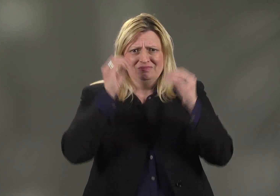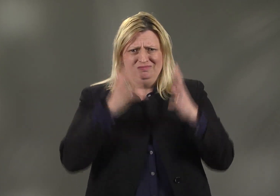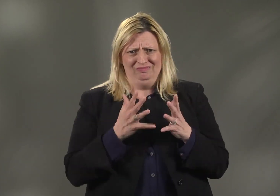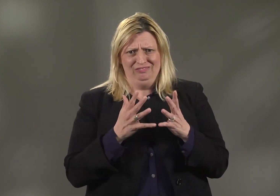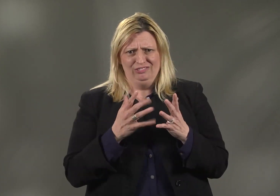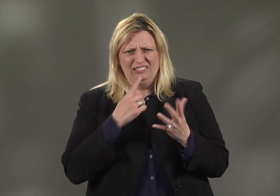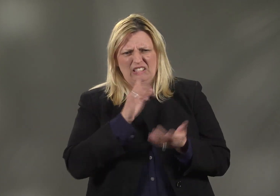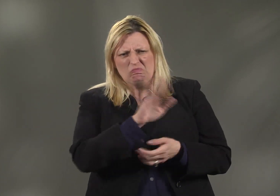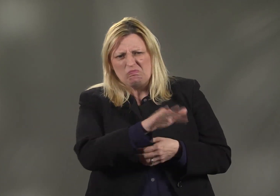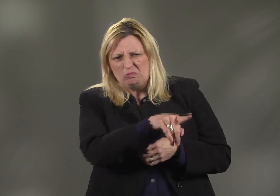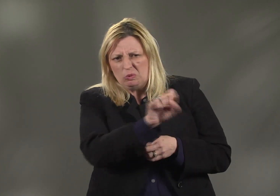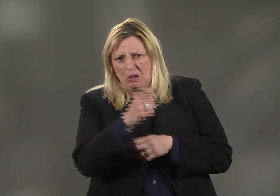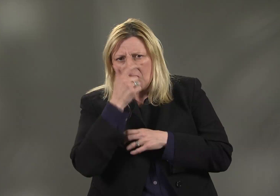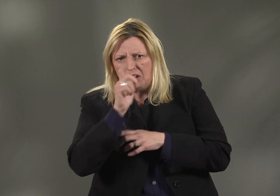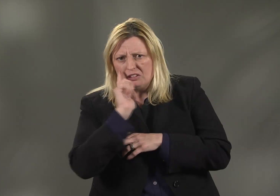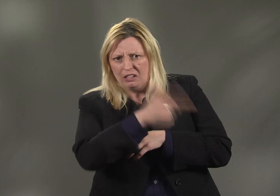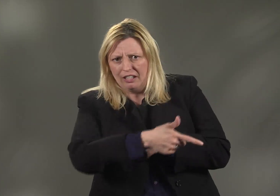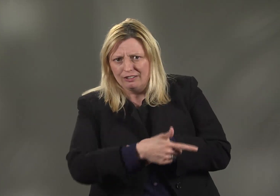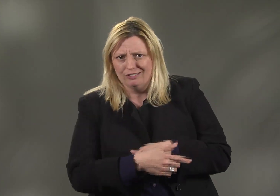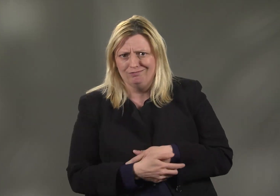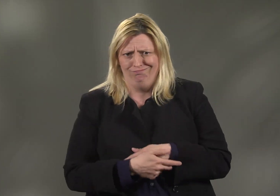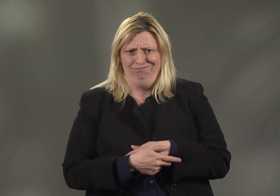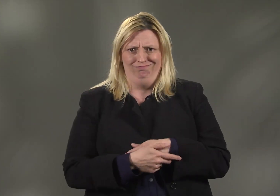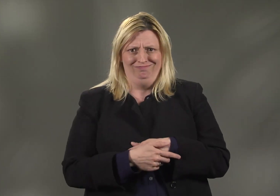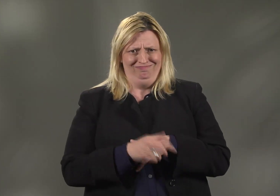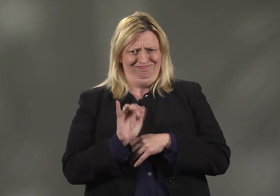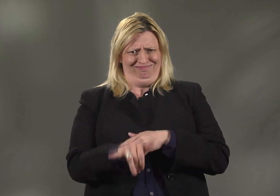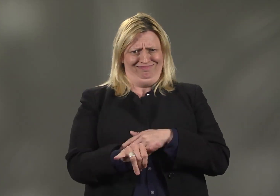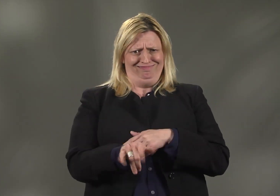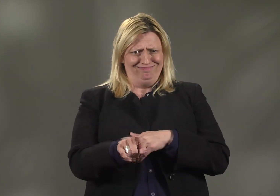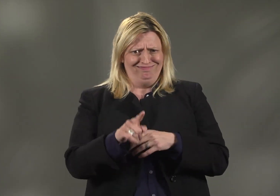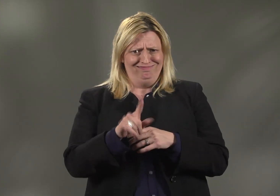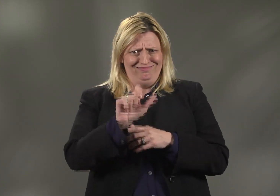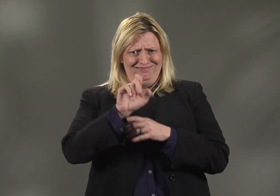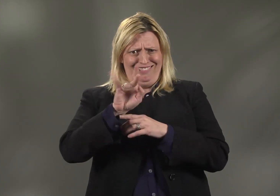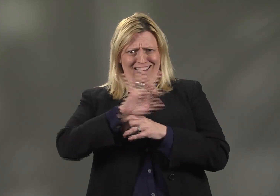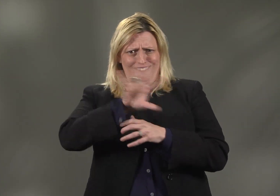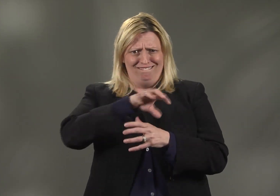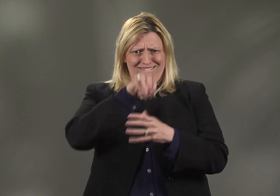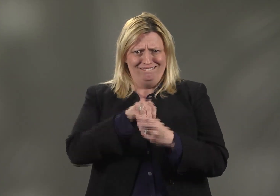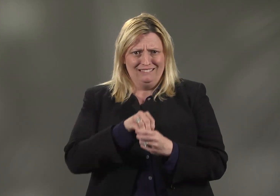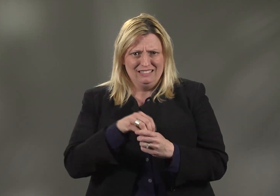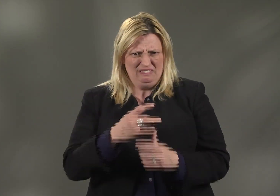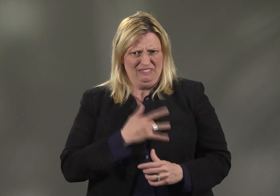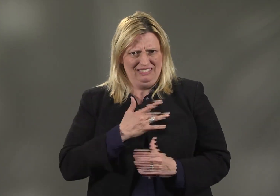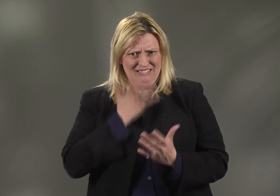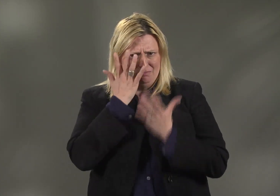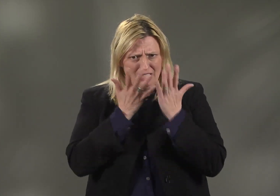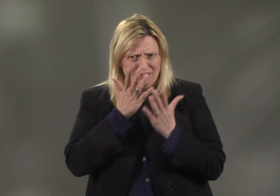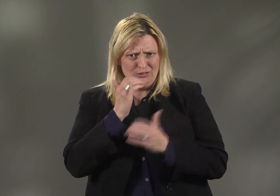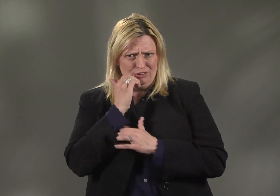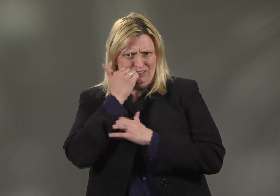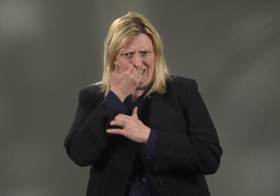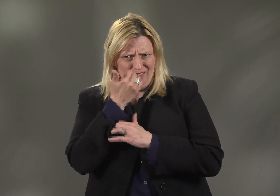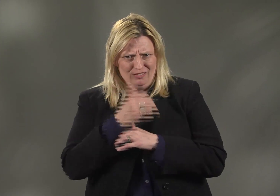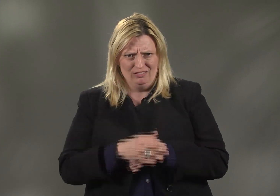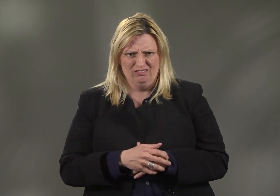The teacher may say, "Oh, you can simply watch it later," but this lack of inclusiveness feels embarrassing for the student